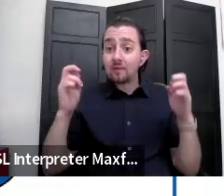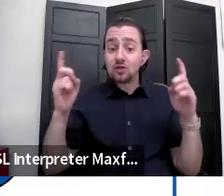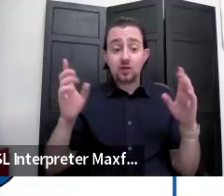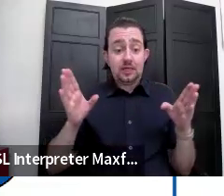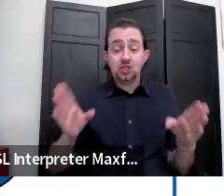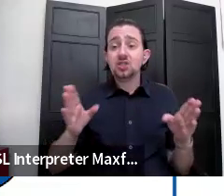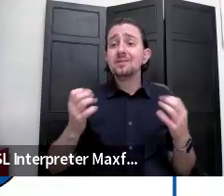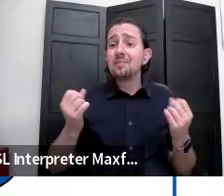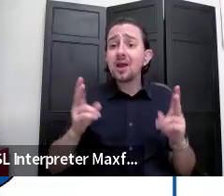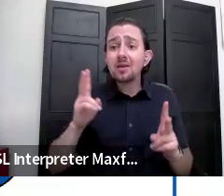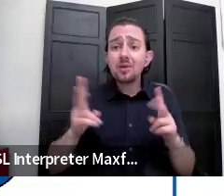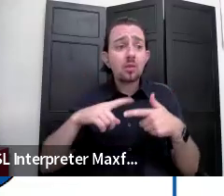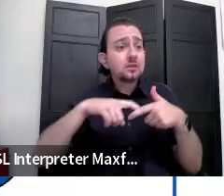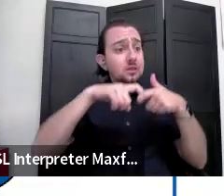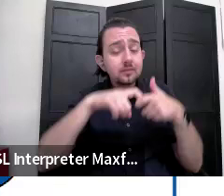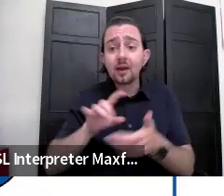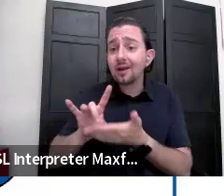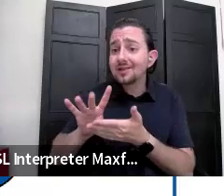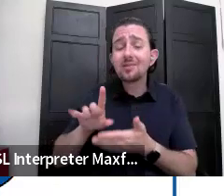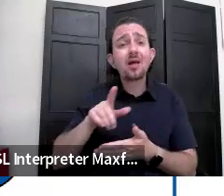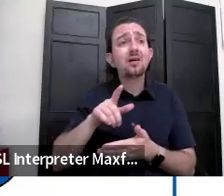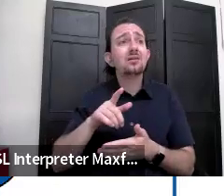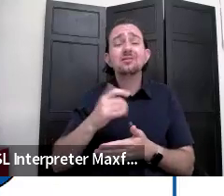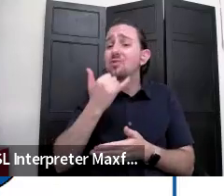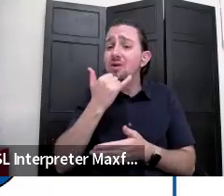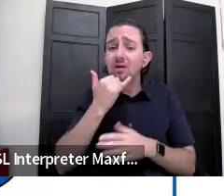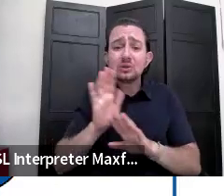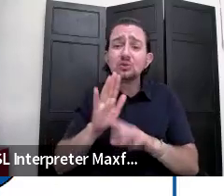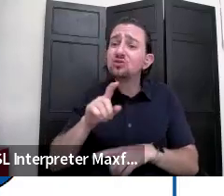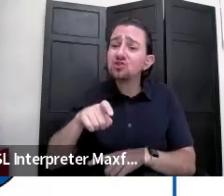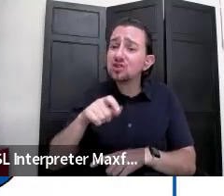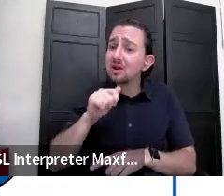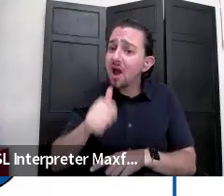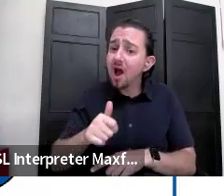There's also a lot of restraint and seclusion among youth with disabilities.